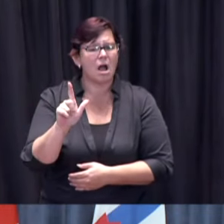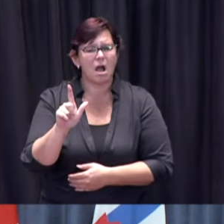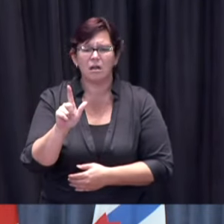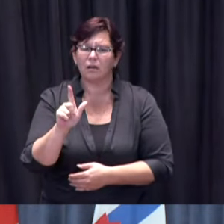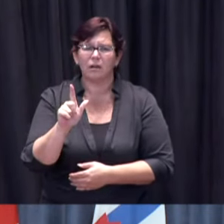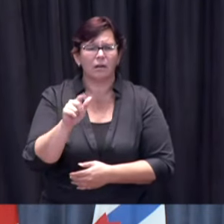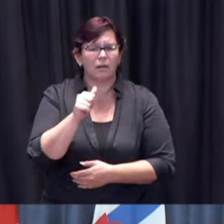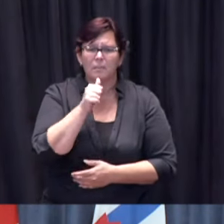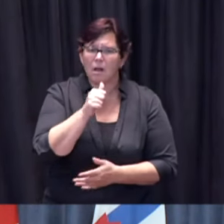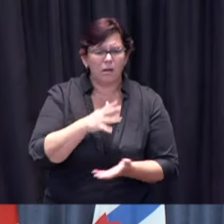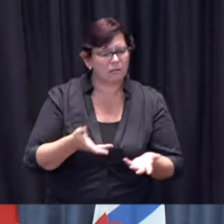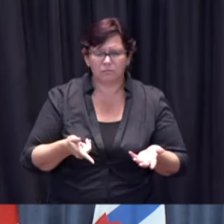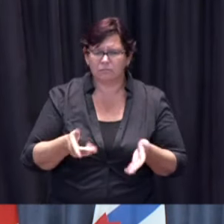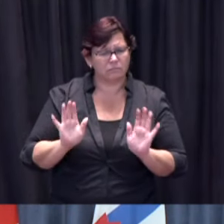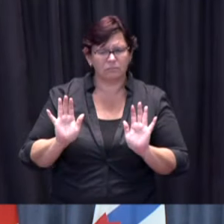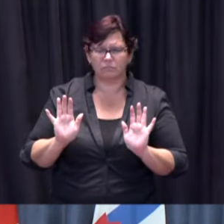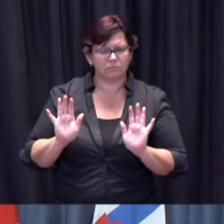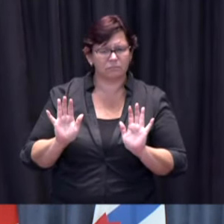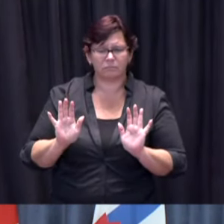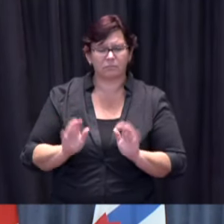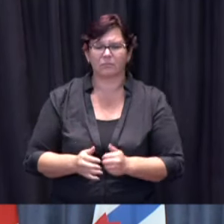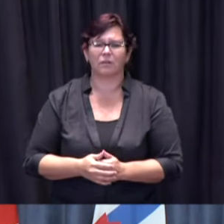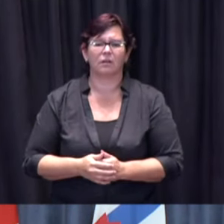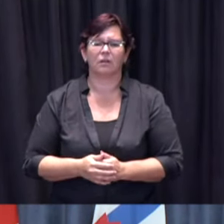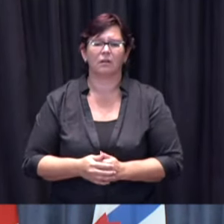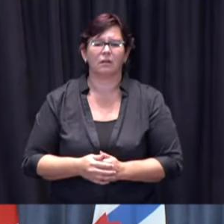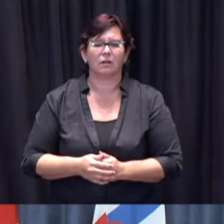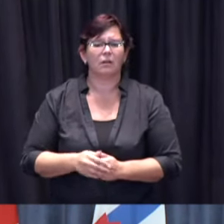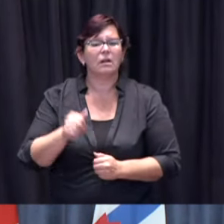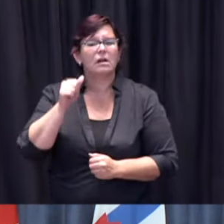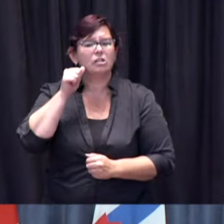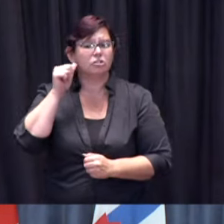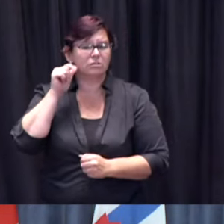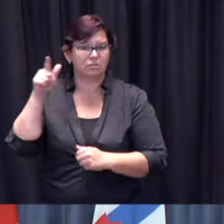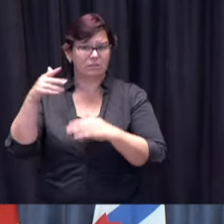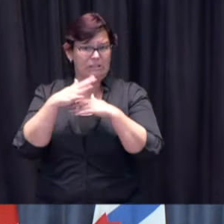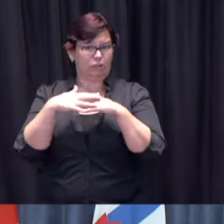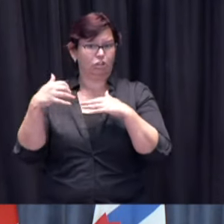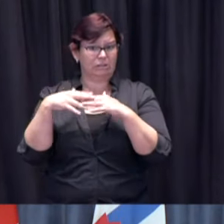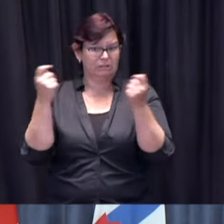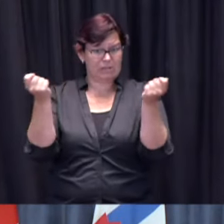yesterday for an indigenous ceremony it's fenced off people are not going to be welcome to gather because there are